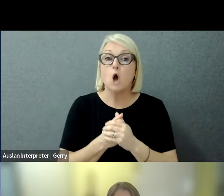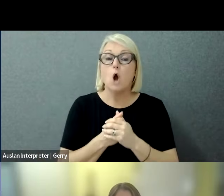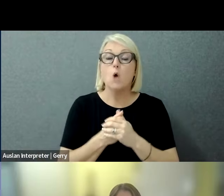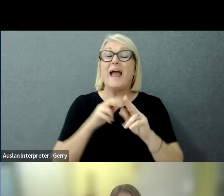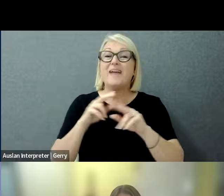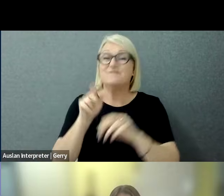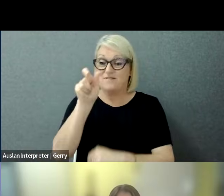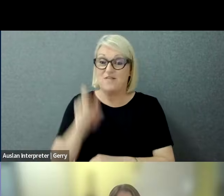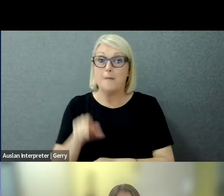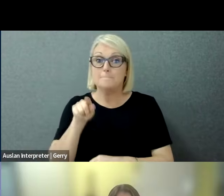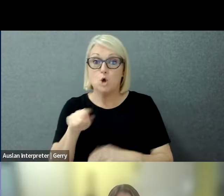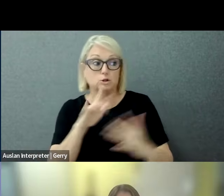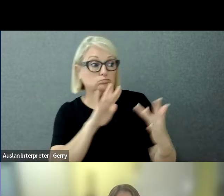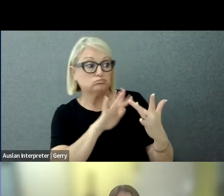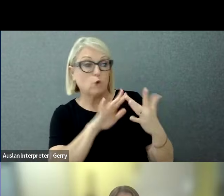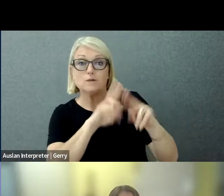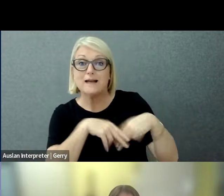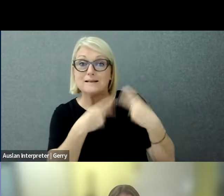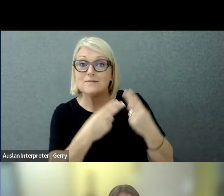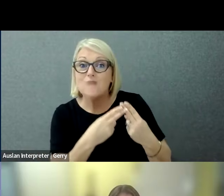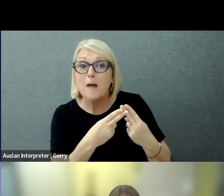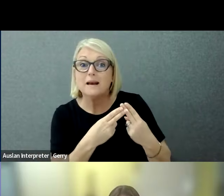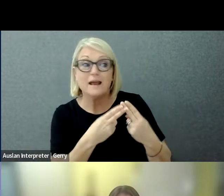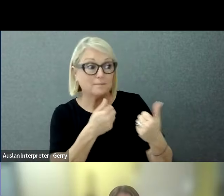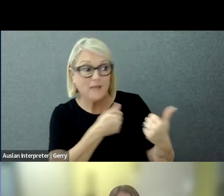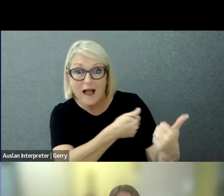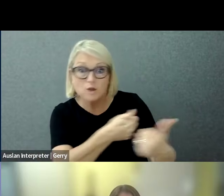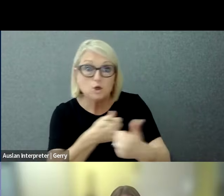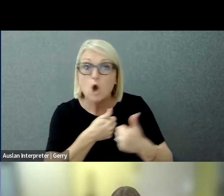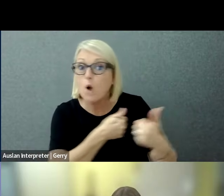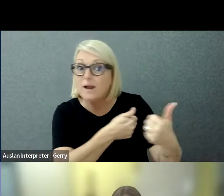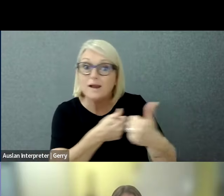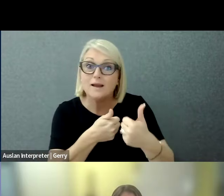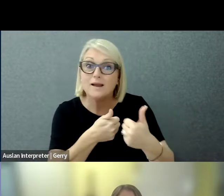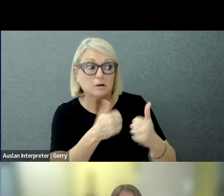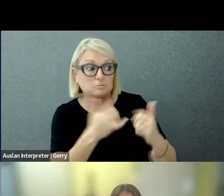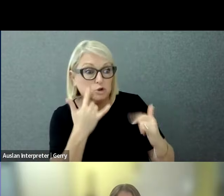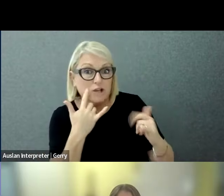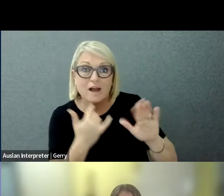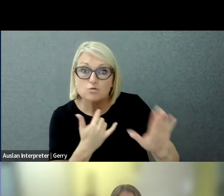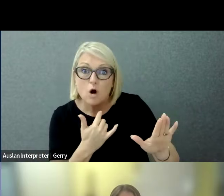practice to see how that family is going and not know what to do next. That incurs a lot of moral